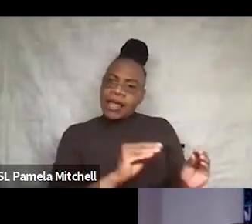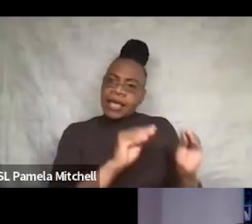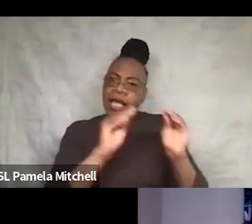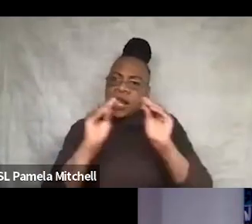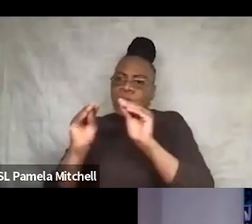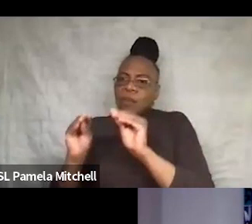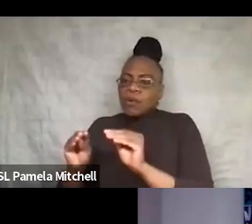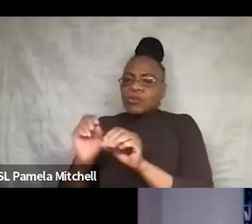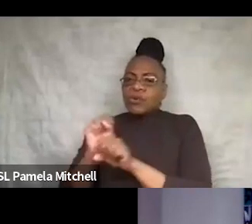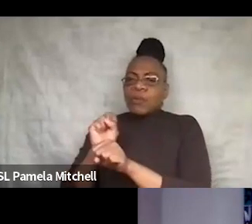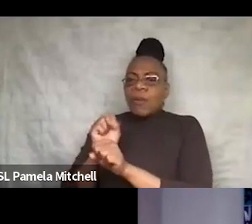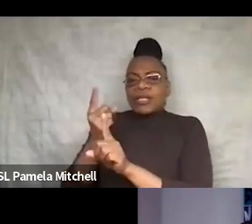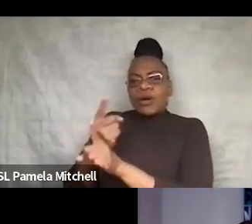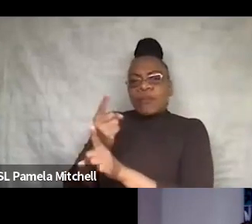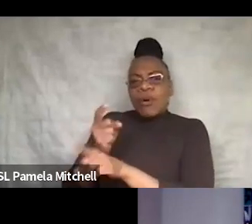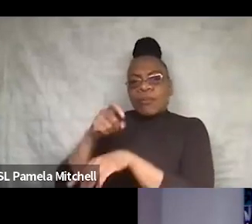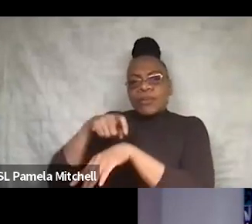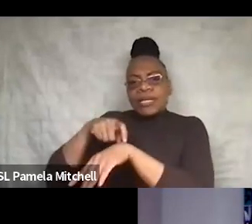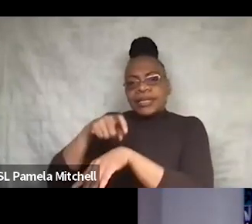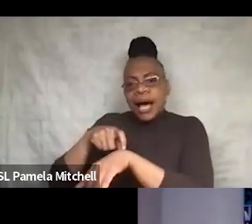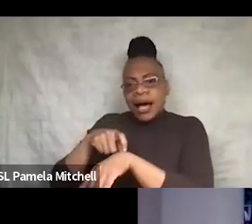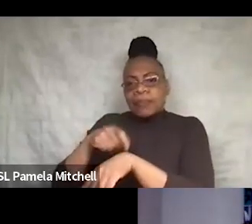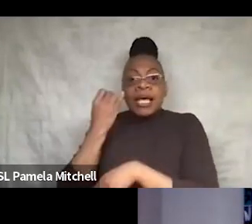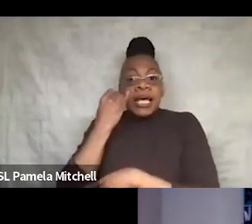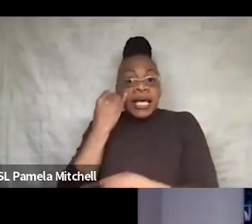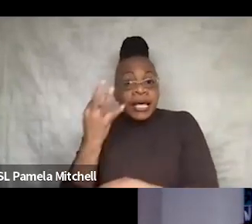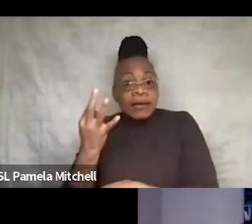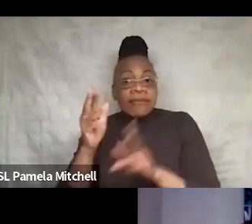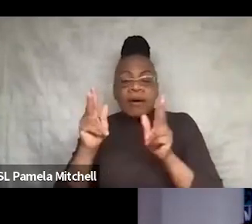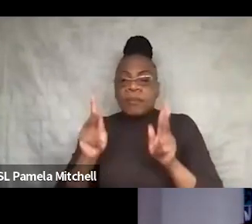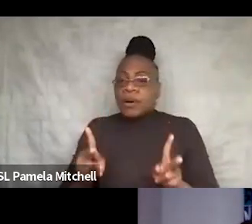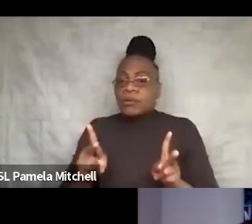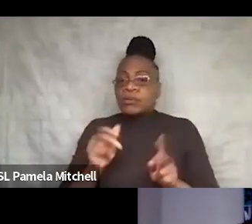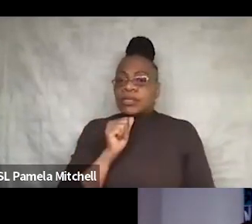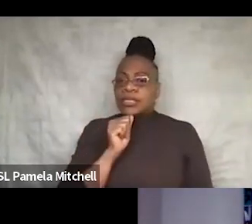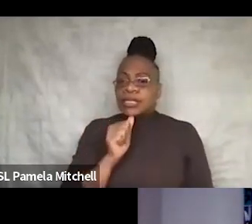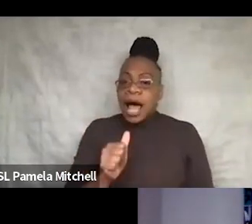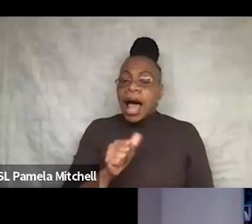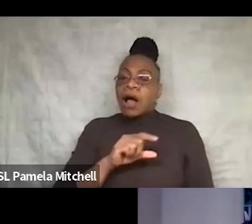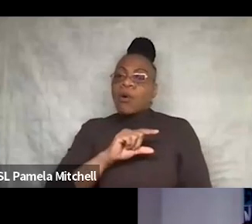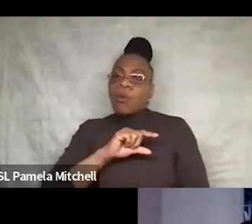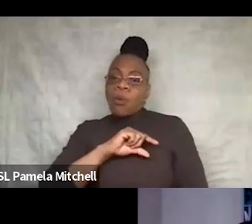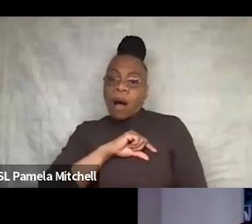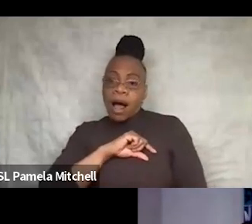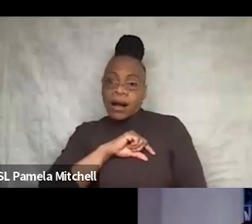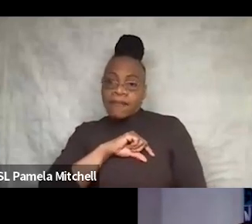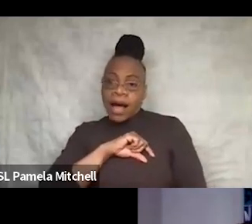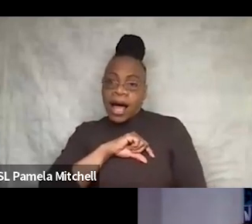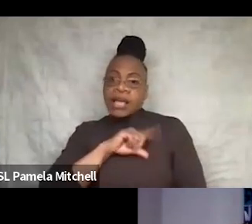at the appropriate time. And then if somebody doesn't qualify for one of those funding streams,